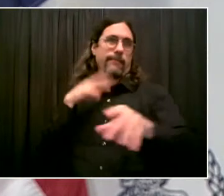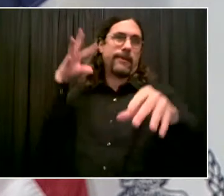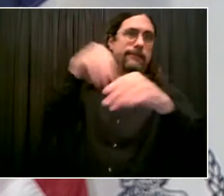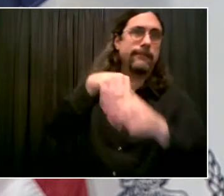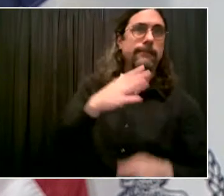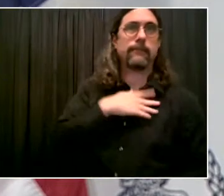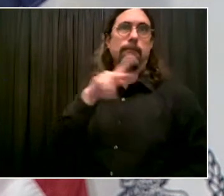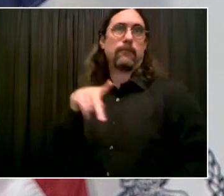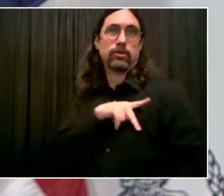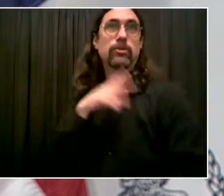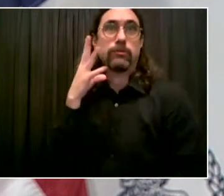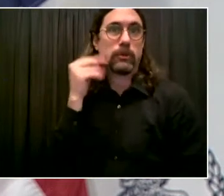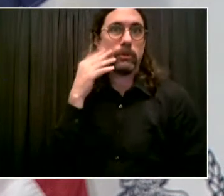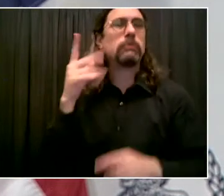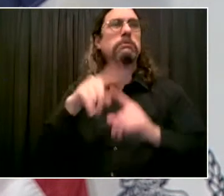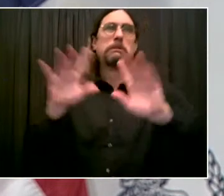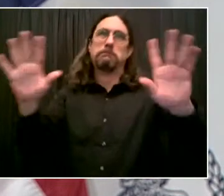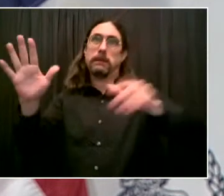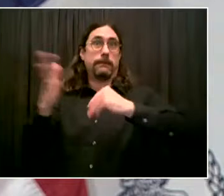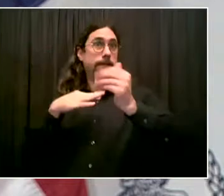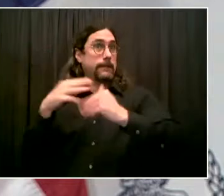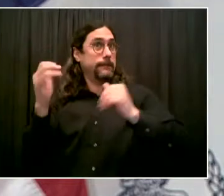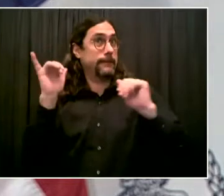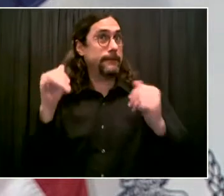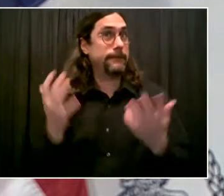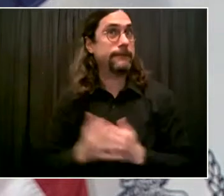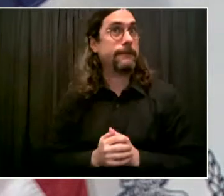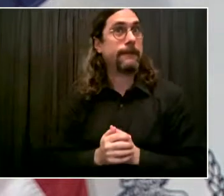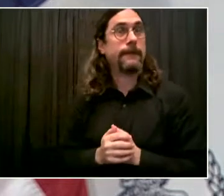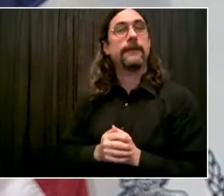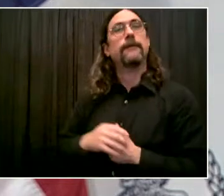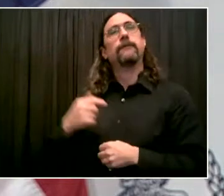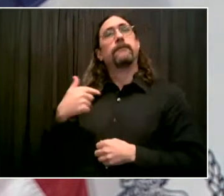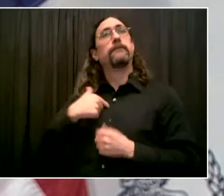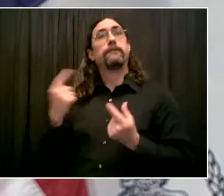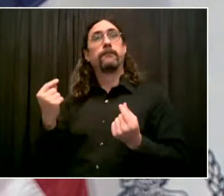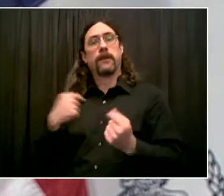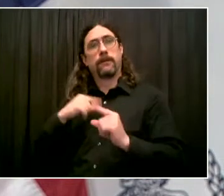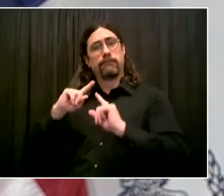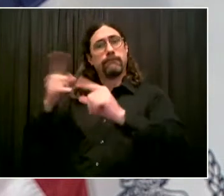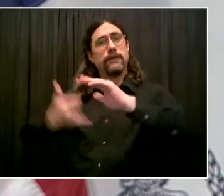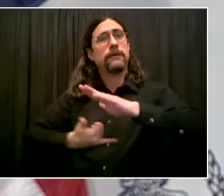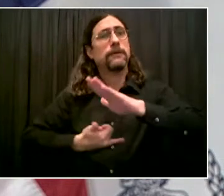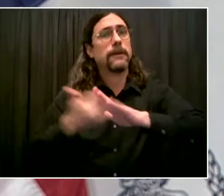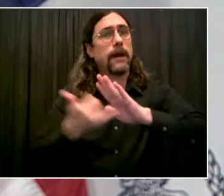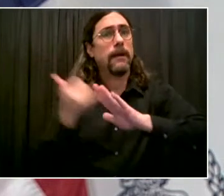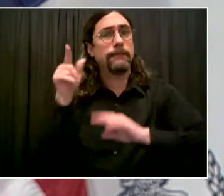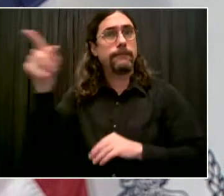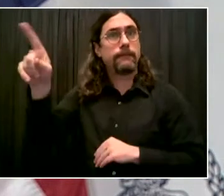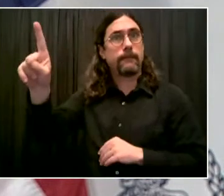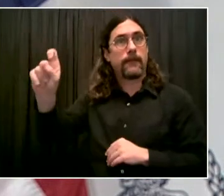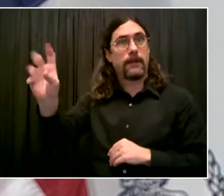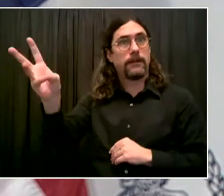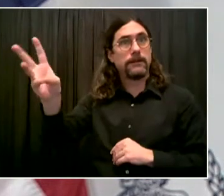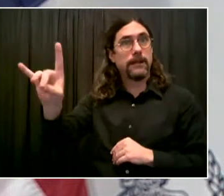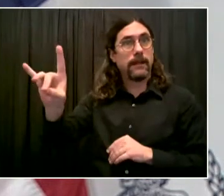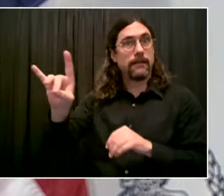I DON'T NORMALLY BRBRNGI IN PERSONAL EXPERIENCE TO ASK QUESTIONS.